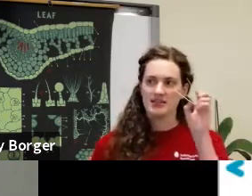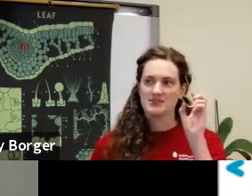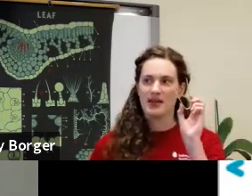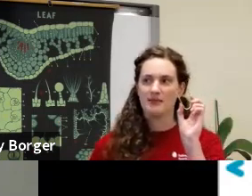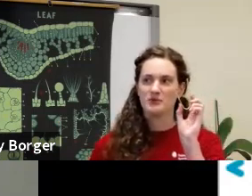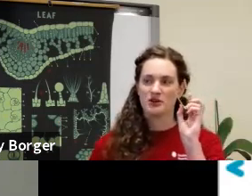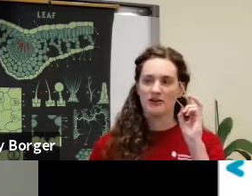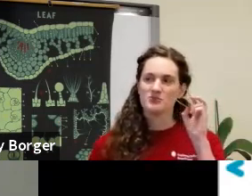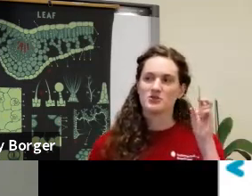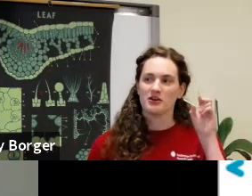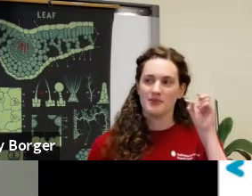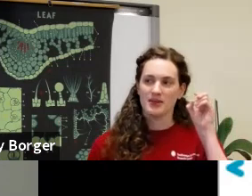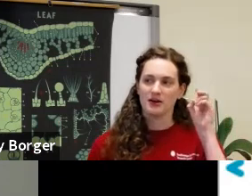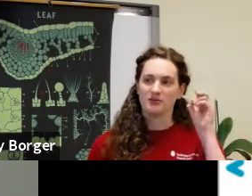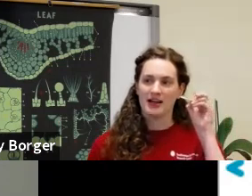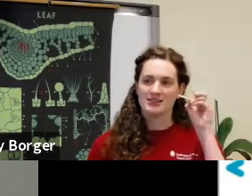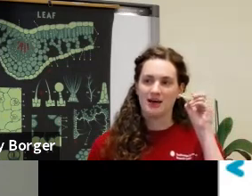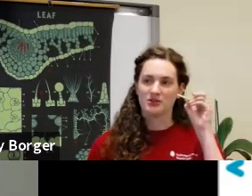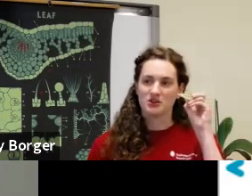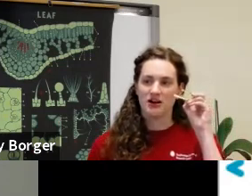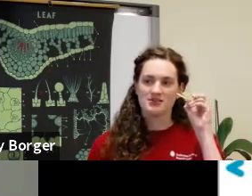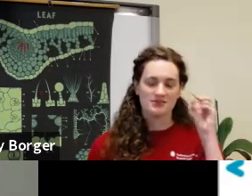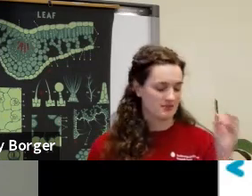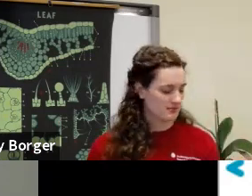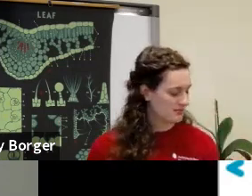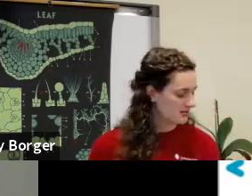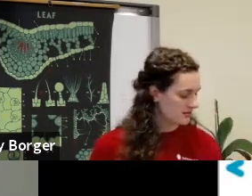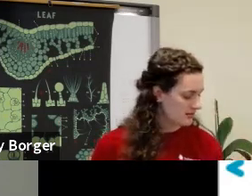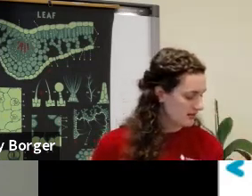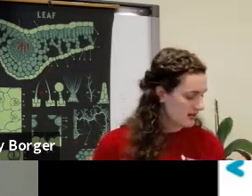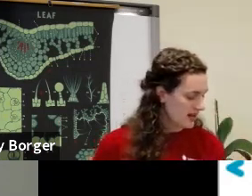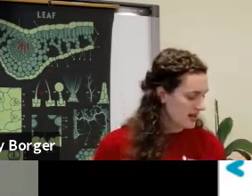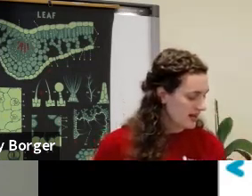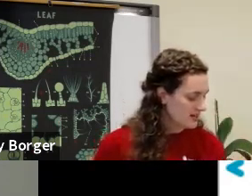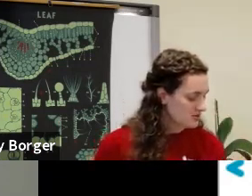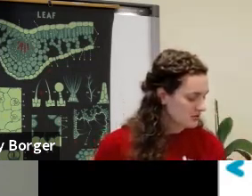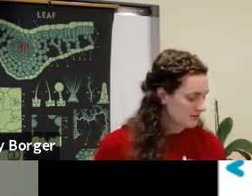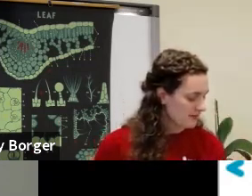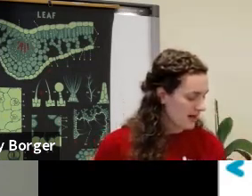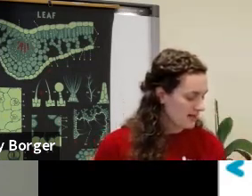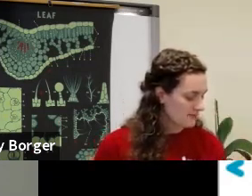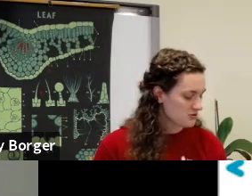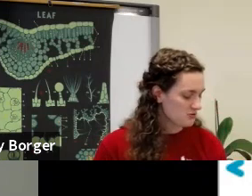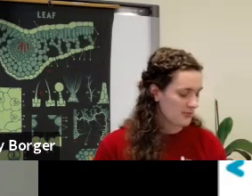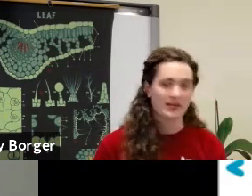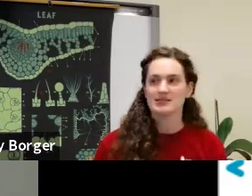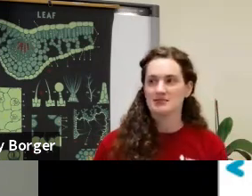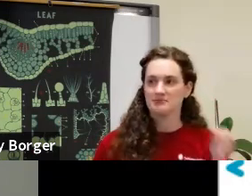Emily Borger: These Bamboo tongs which are going to be our grasshopper jaws Emily Borger: and your five toothpicks.